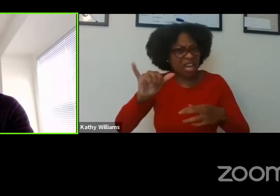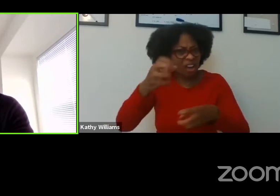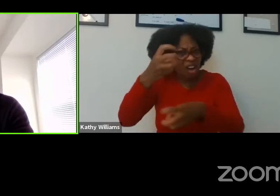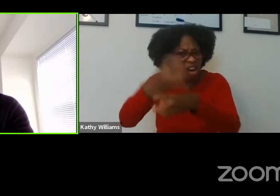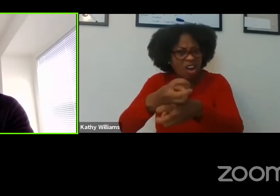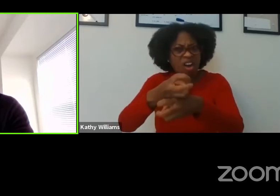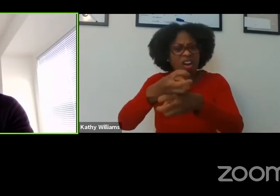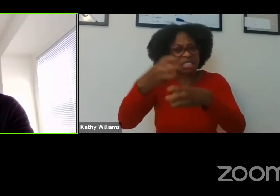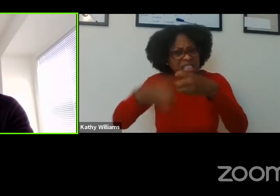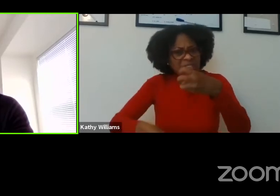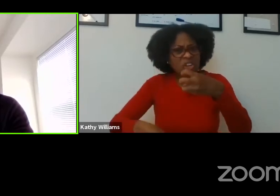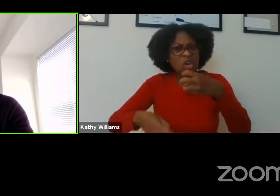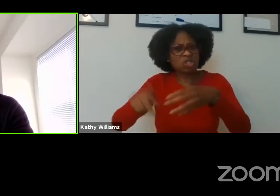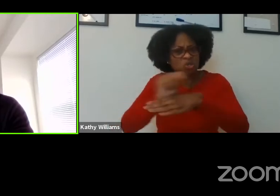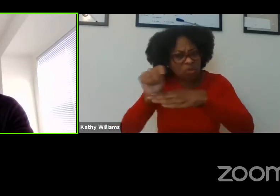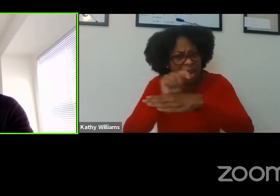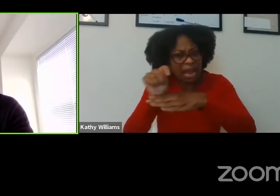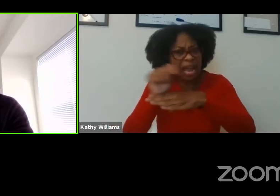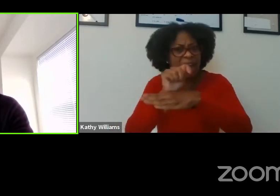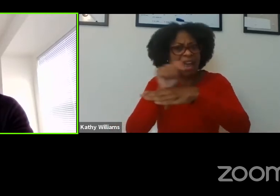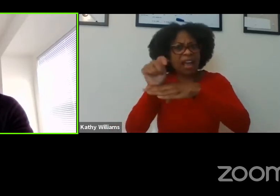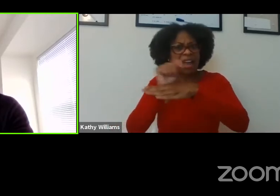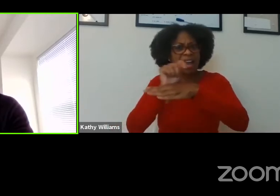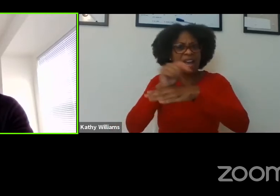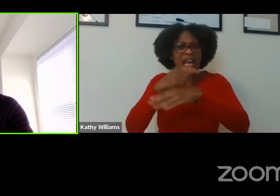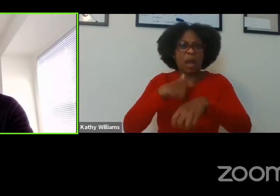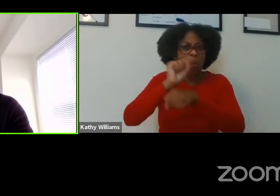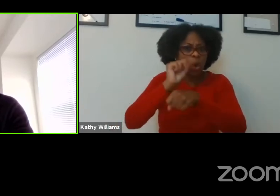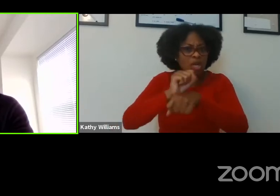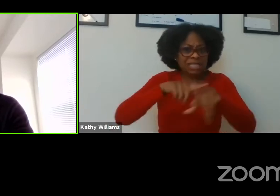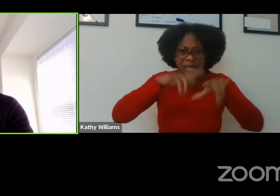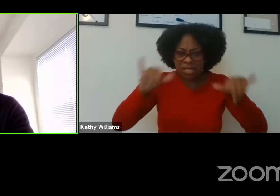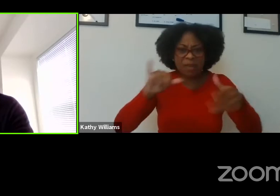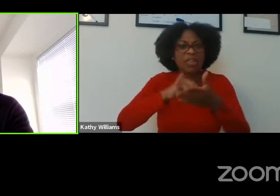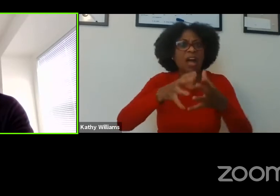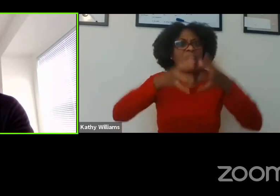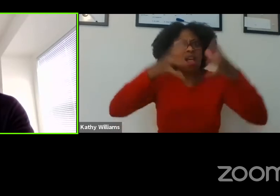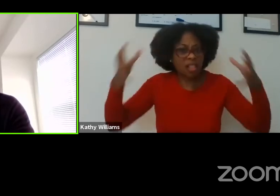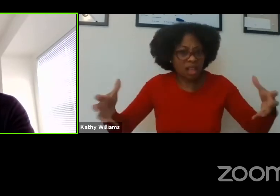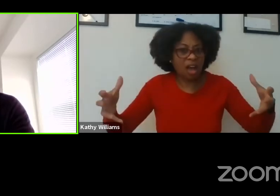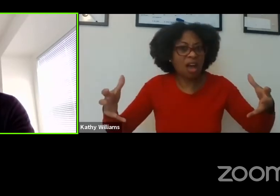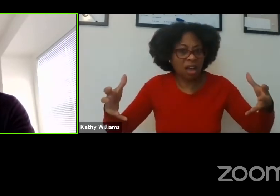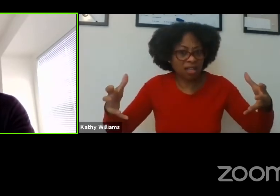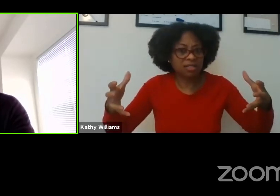up with the training, and you know, I am working at the same time. It's just a lot.